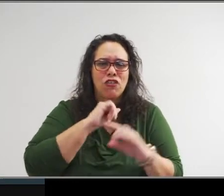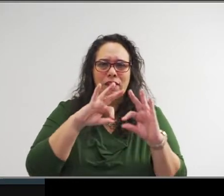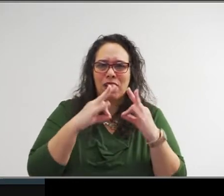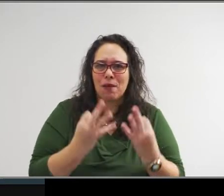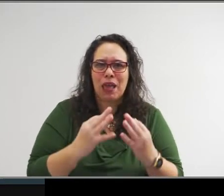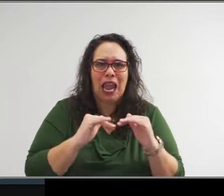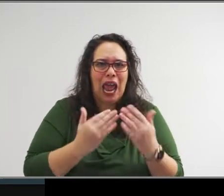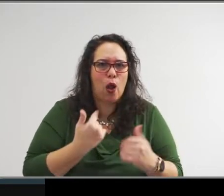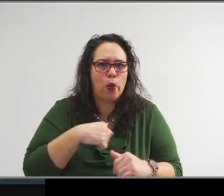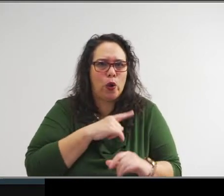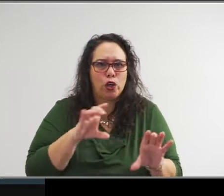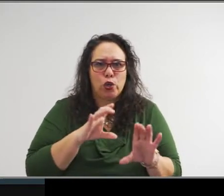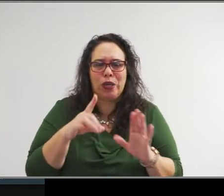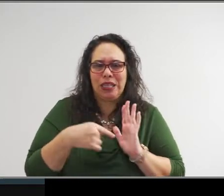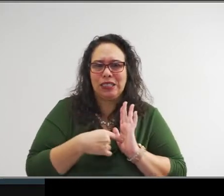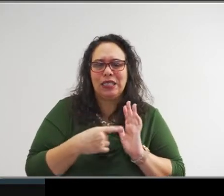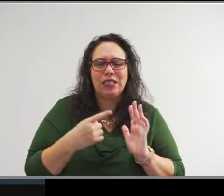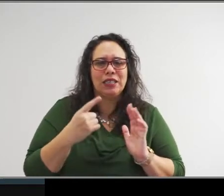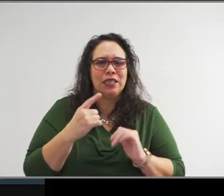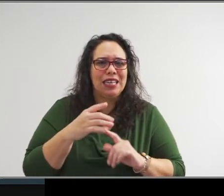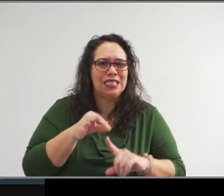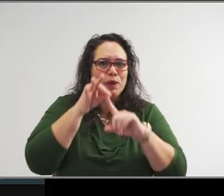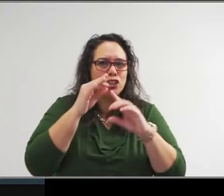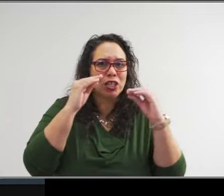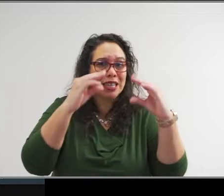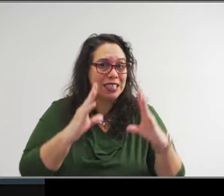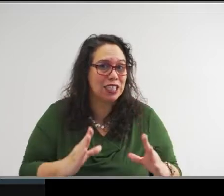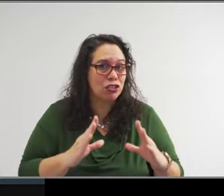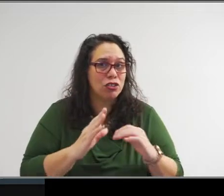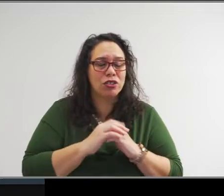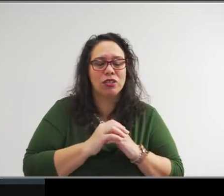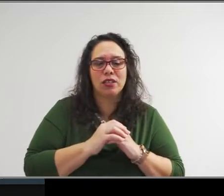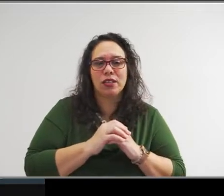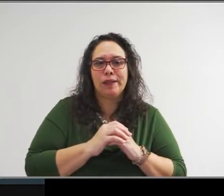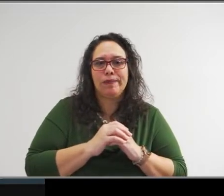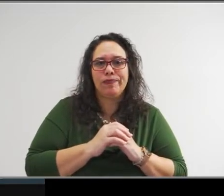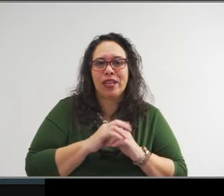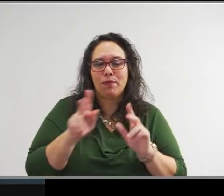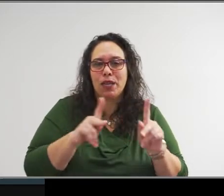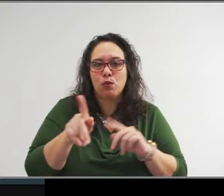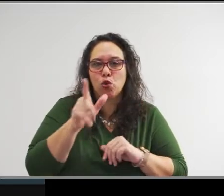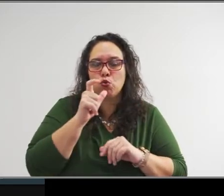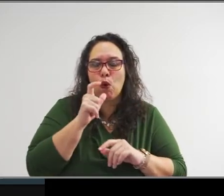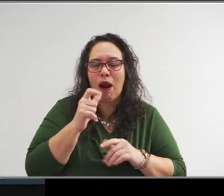And especially our teachers and those who are helping our essential workers be able to do what